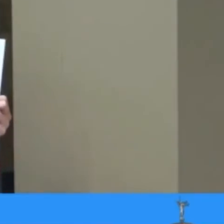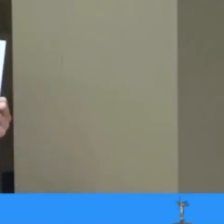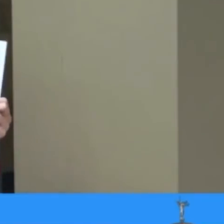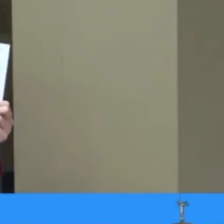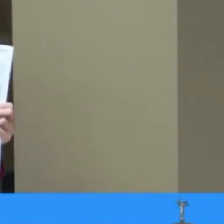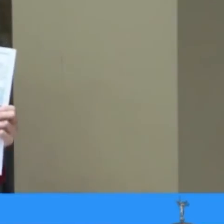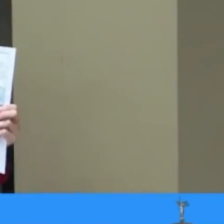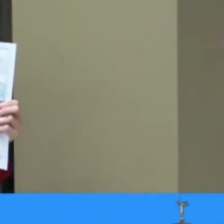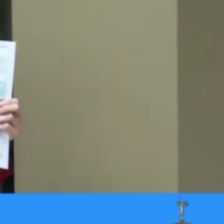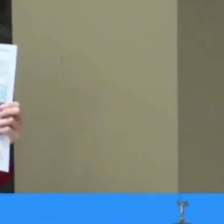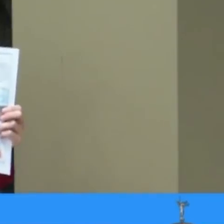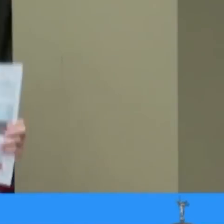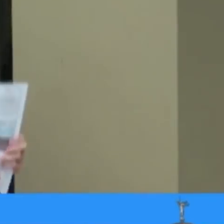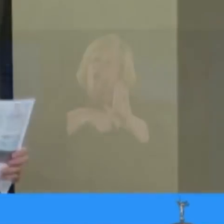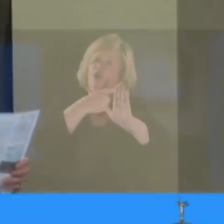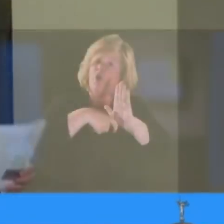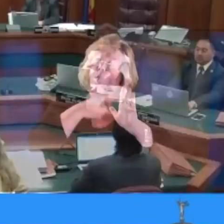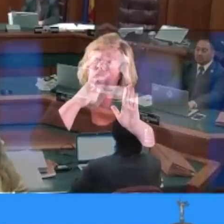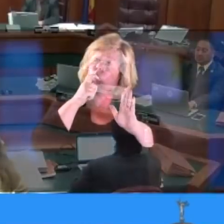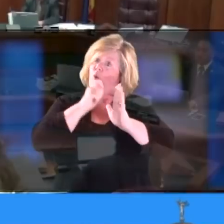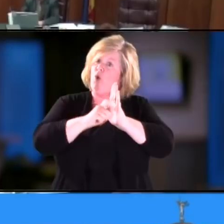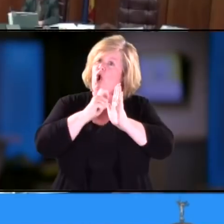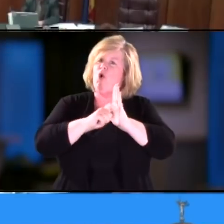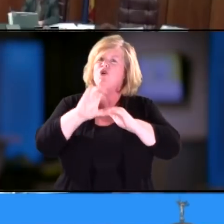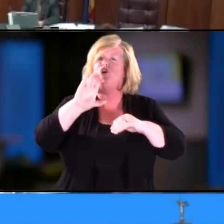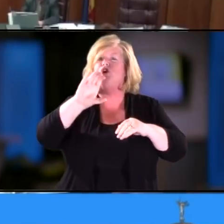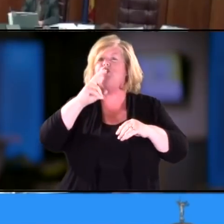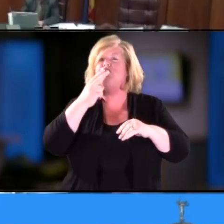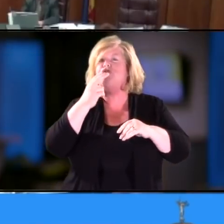This article is written by Kristi Lawrence,